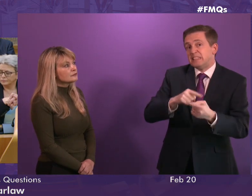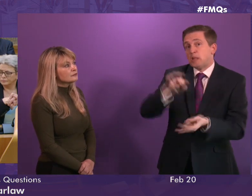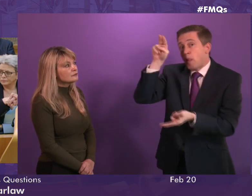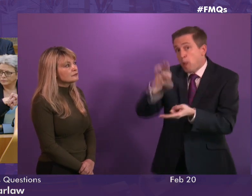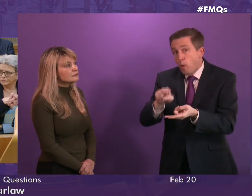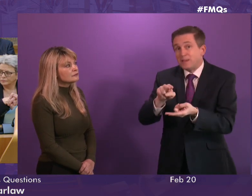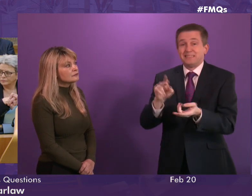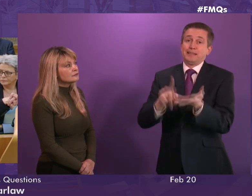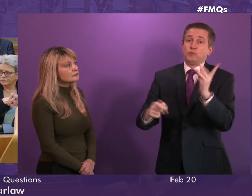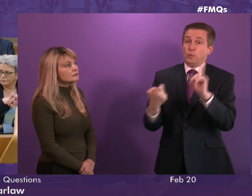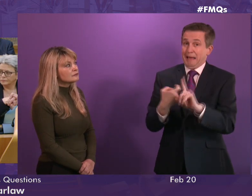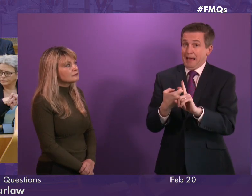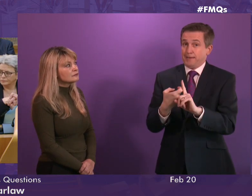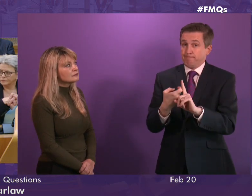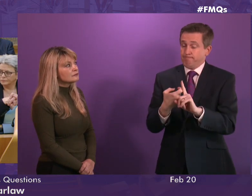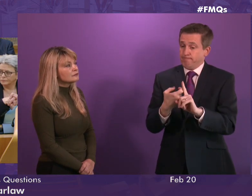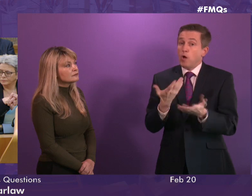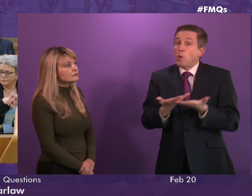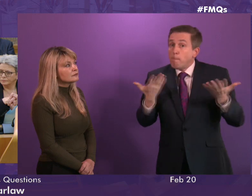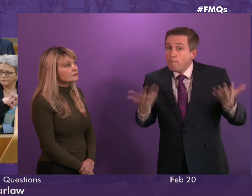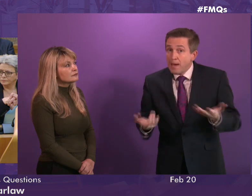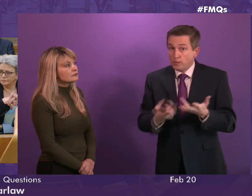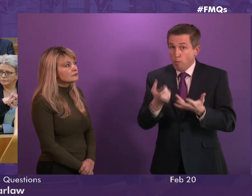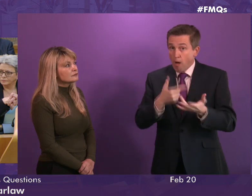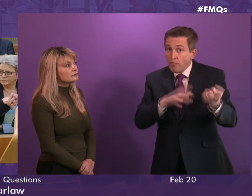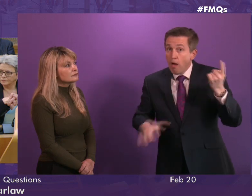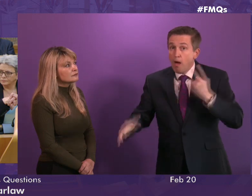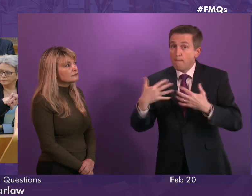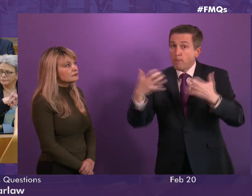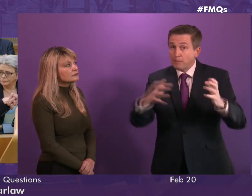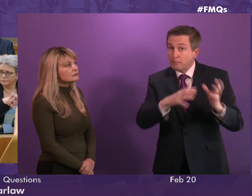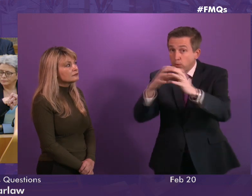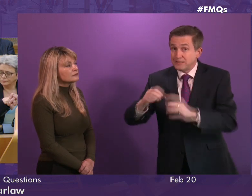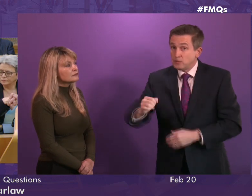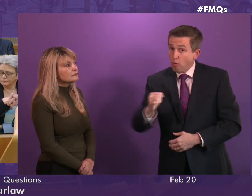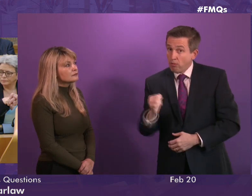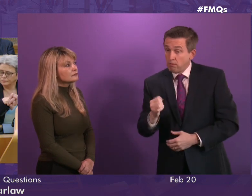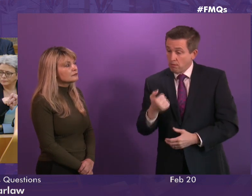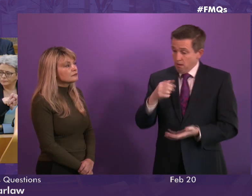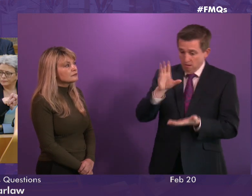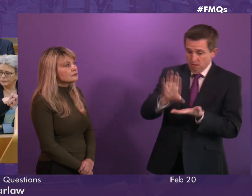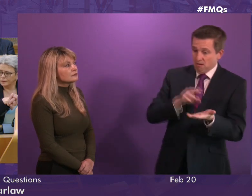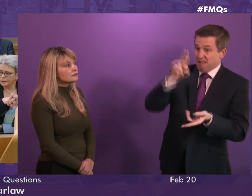per capita basis, is low compared to other public bodies in Scotland and will undoubtedly